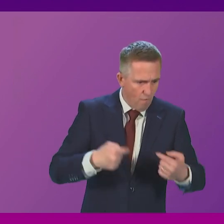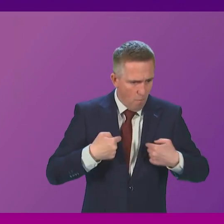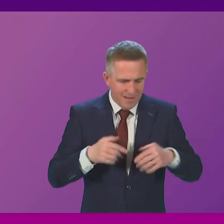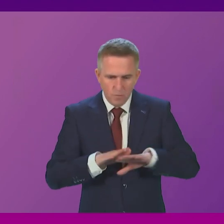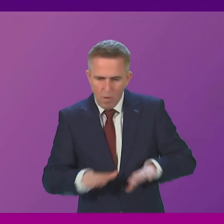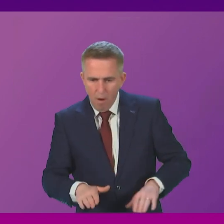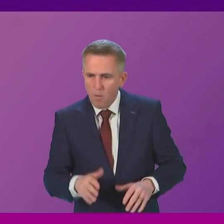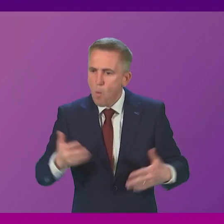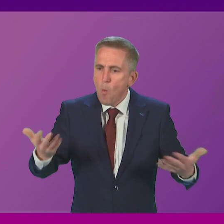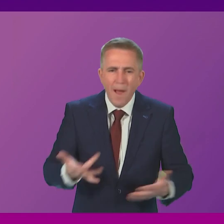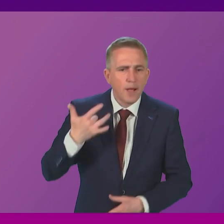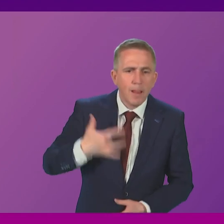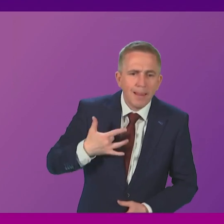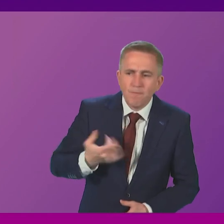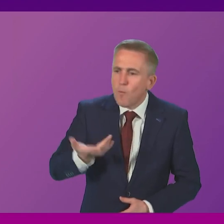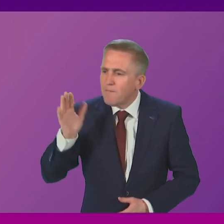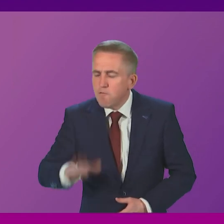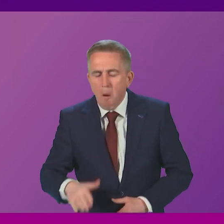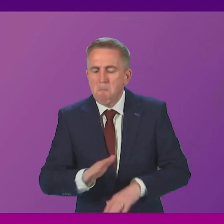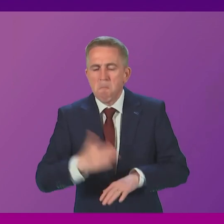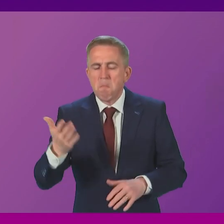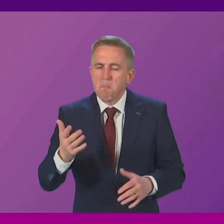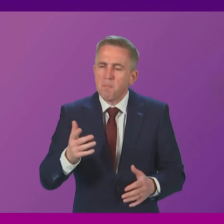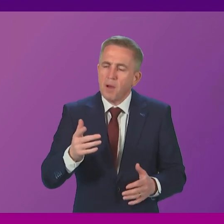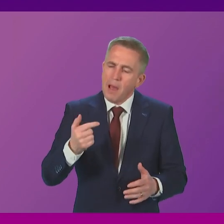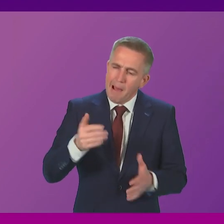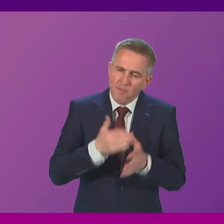you have come from. Yesterday, I mentioned my grandparents.